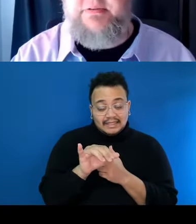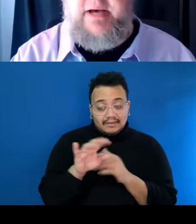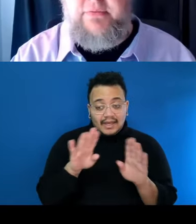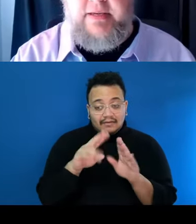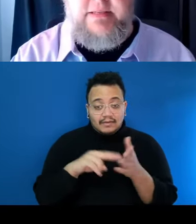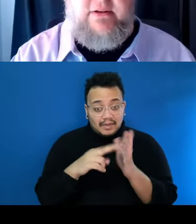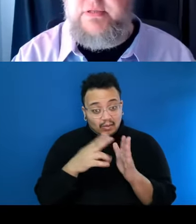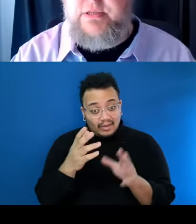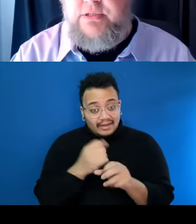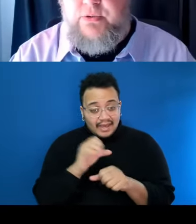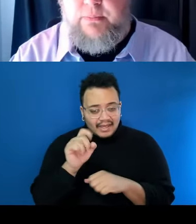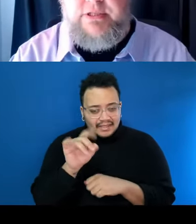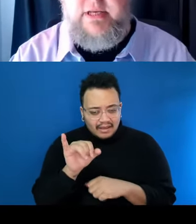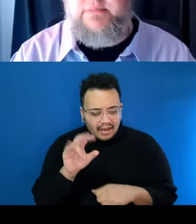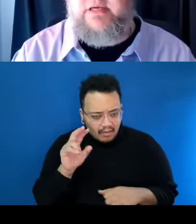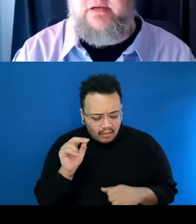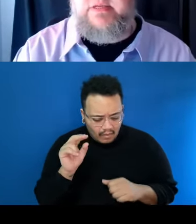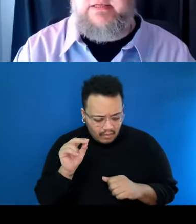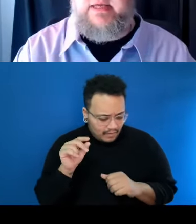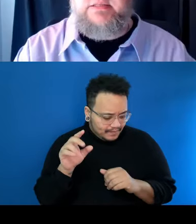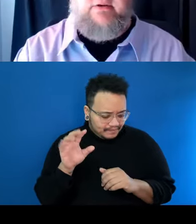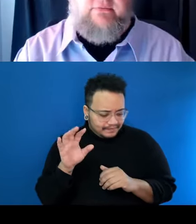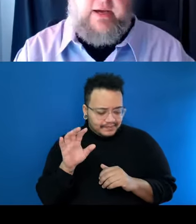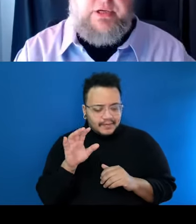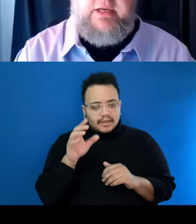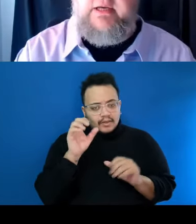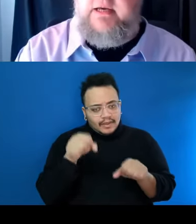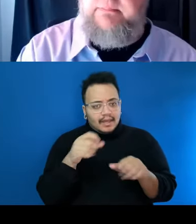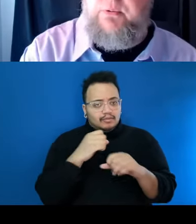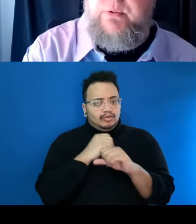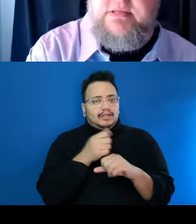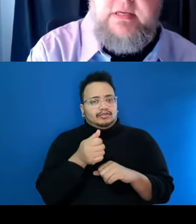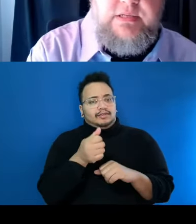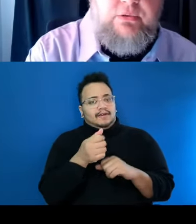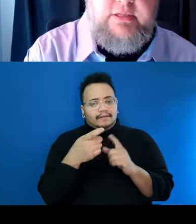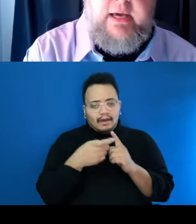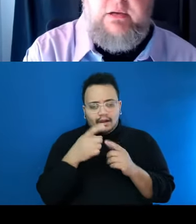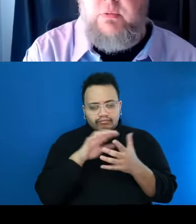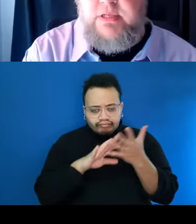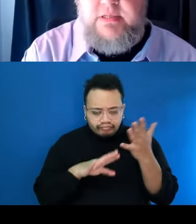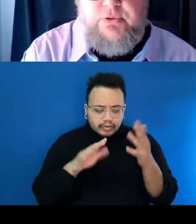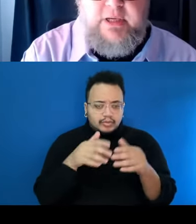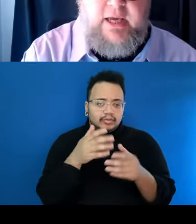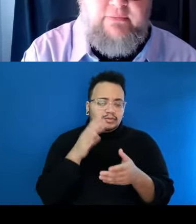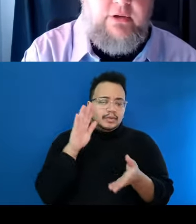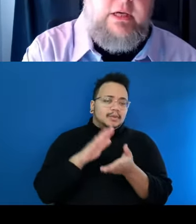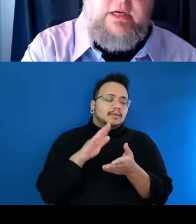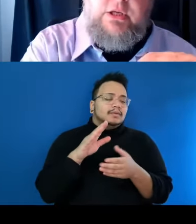There's a lot of things that folks can do to protect themselves against infection, but when the CDC looked at risky sexual behavior,